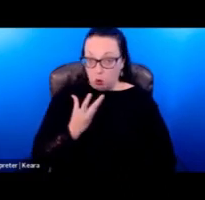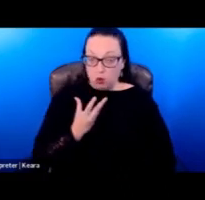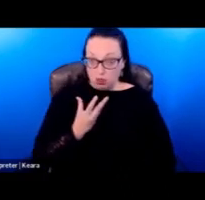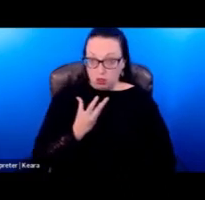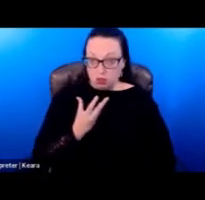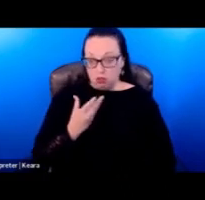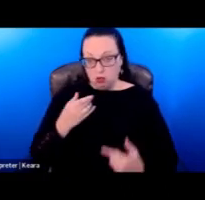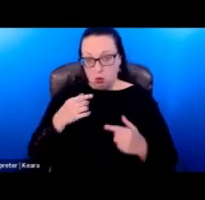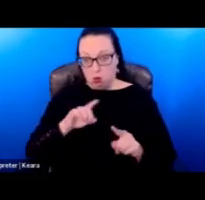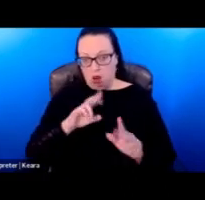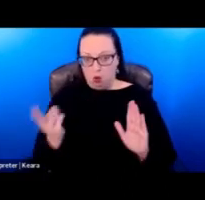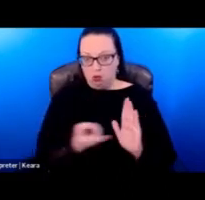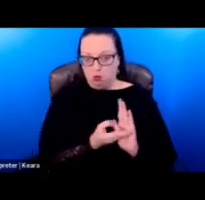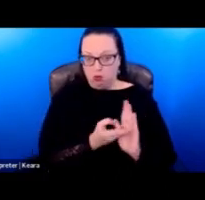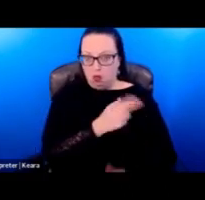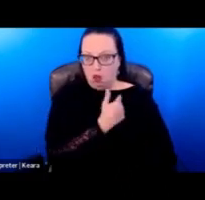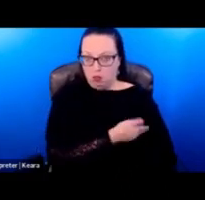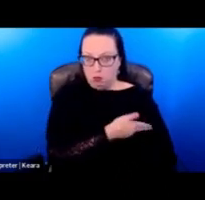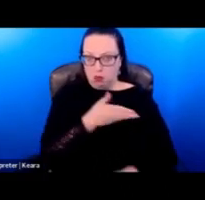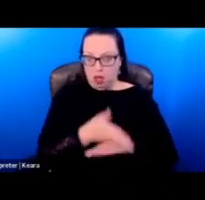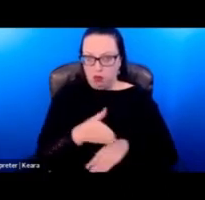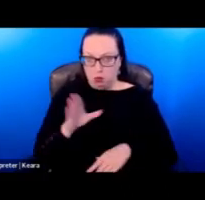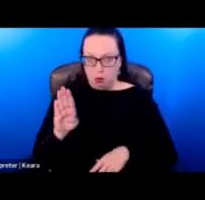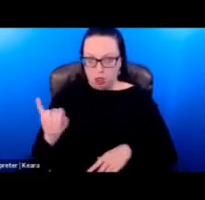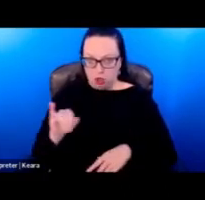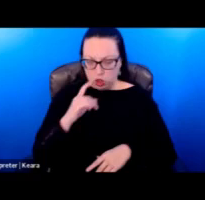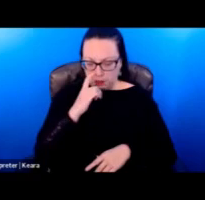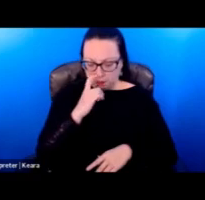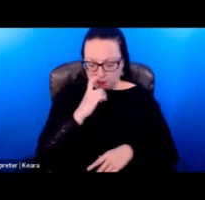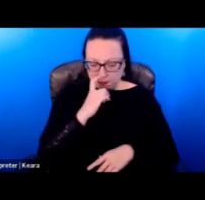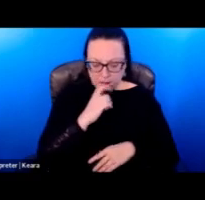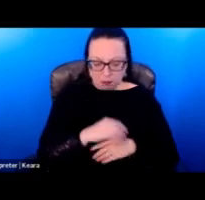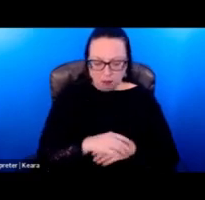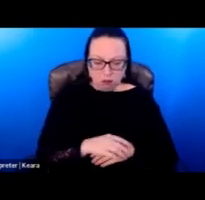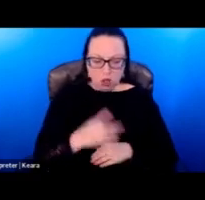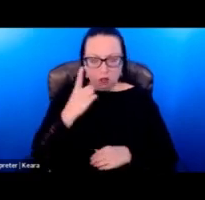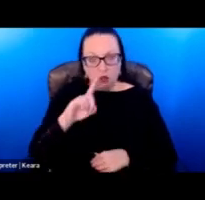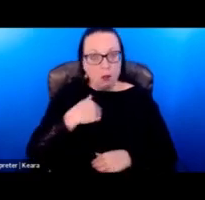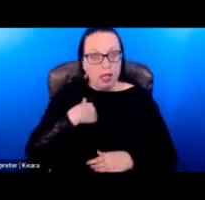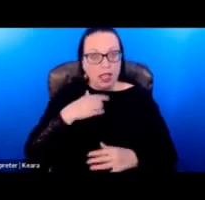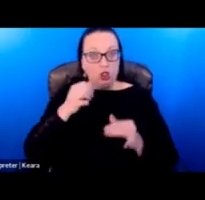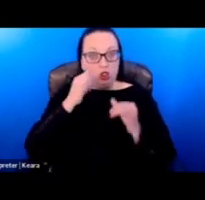the hospital, following my brain injury, that for me to drink, alcohol be giving, like, it'd be